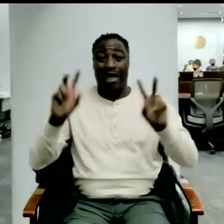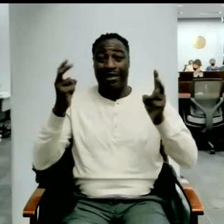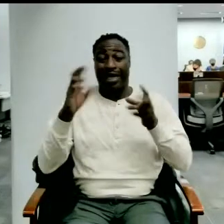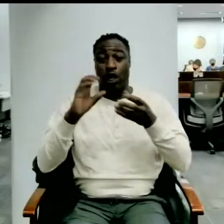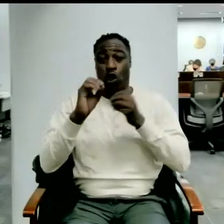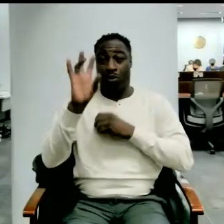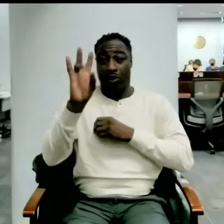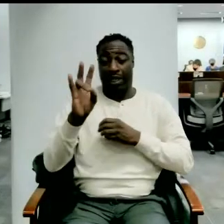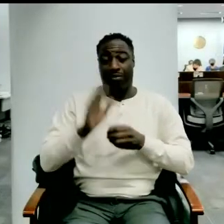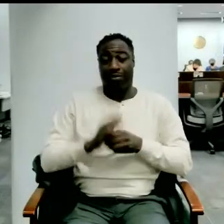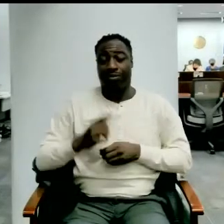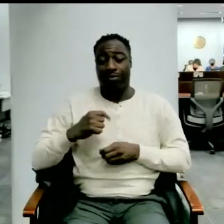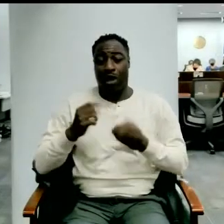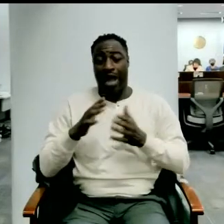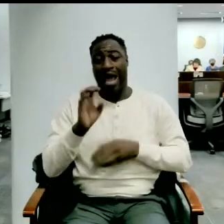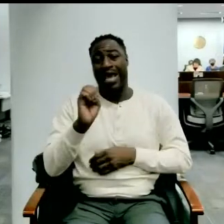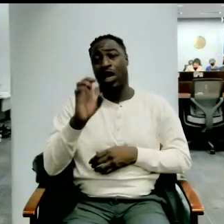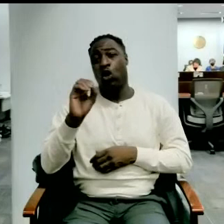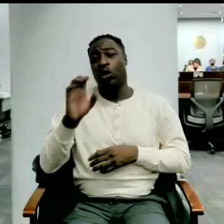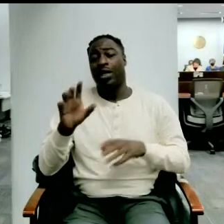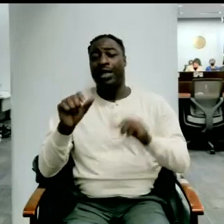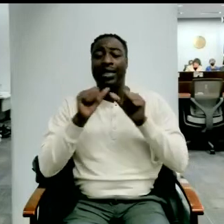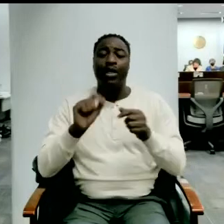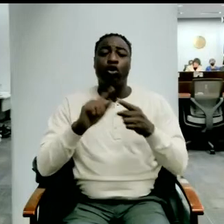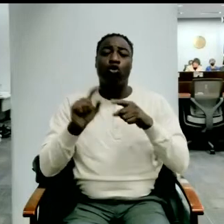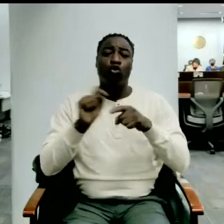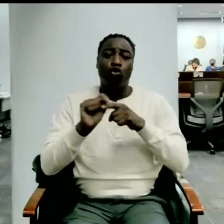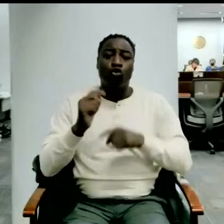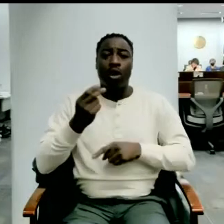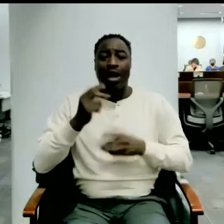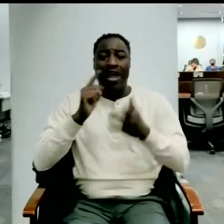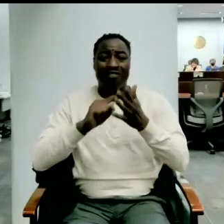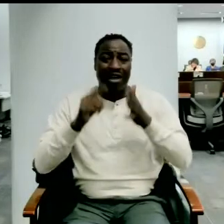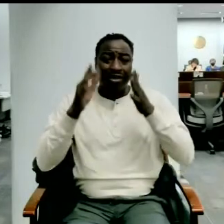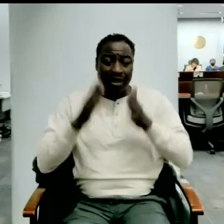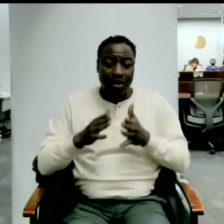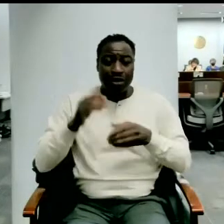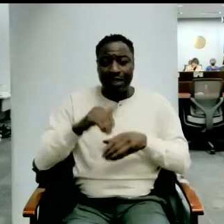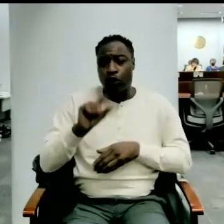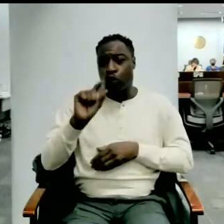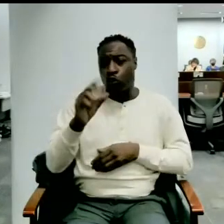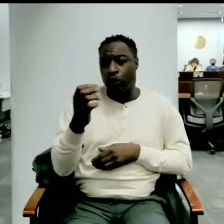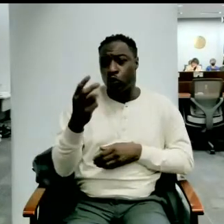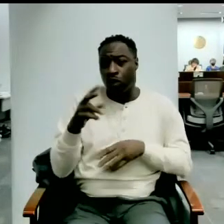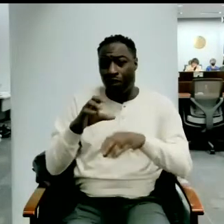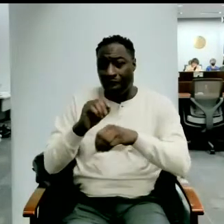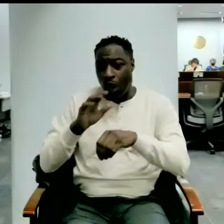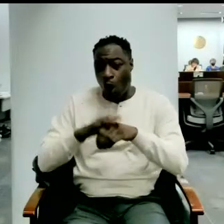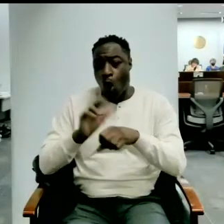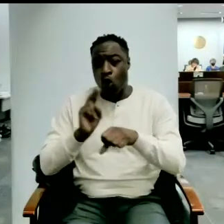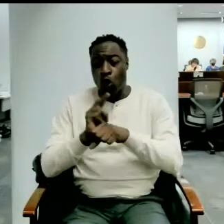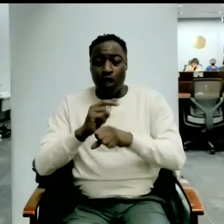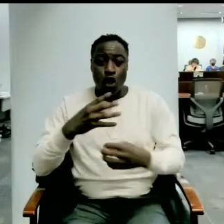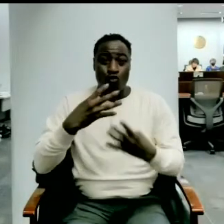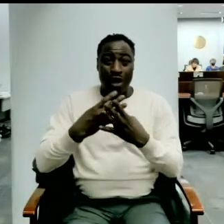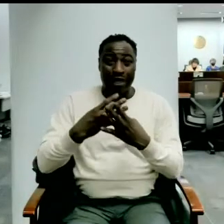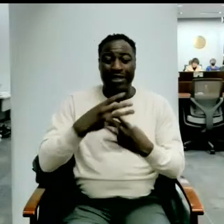We ask the EEOC to continue to train its investigators in the 2012 guidance on the use of arrest and conviction records,